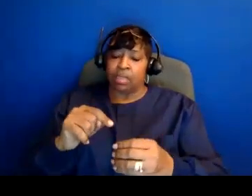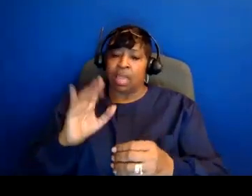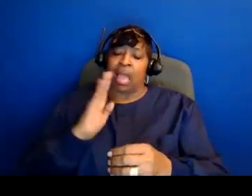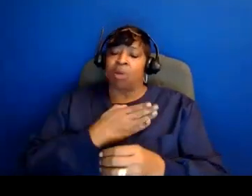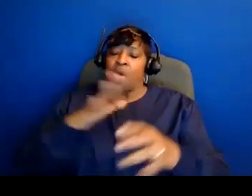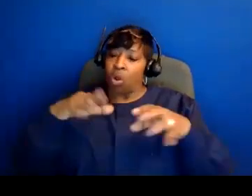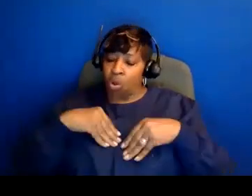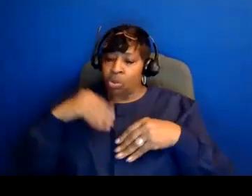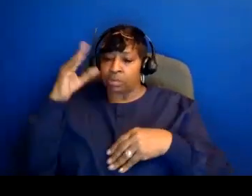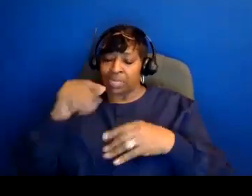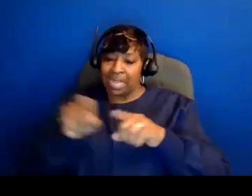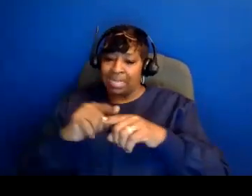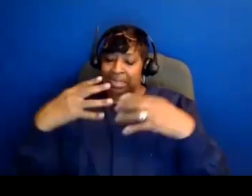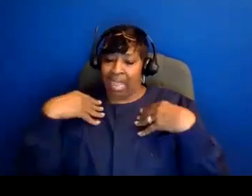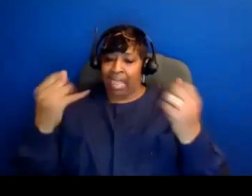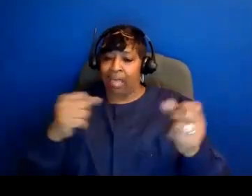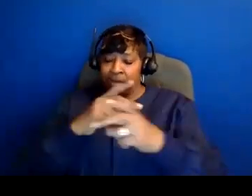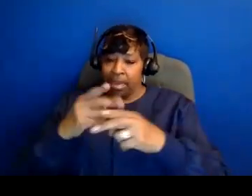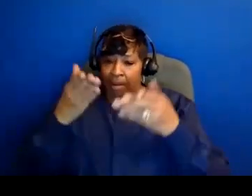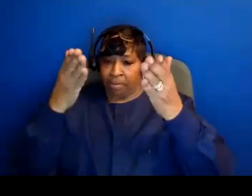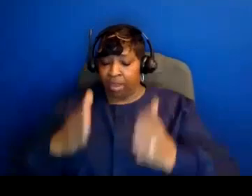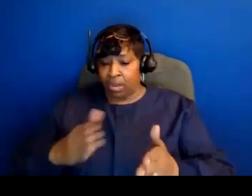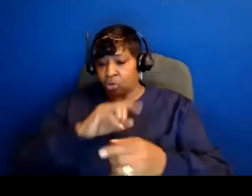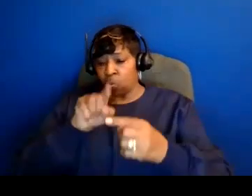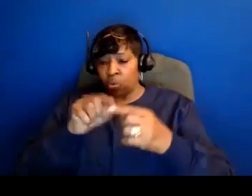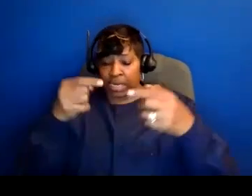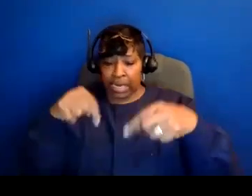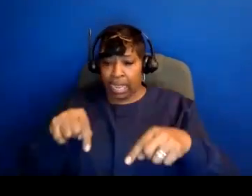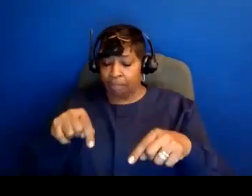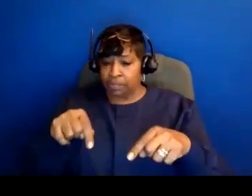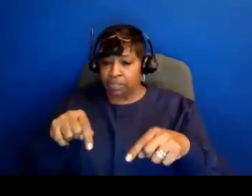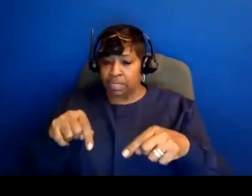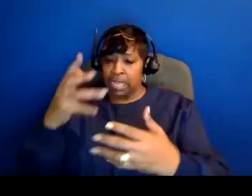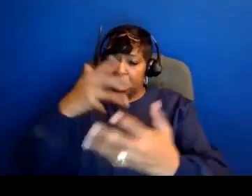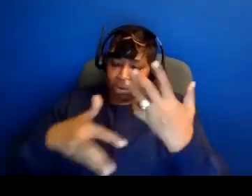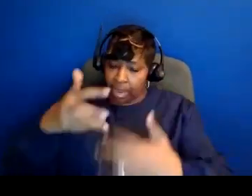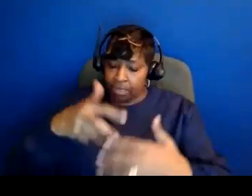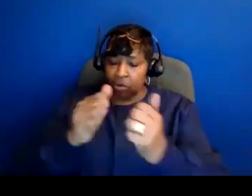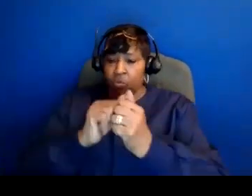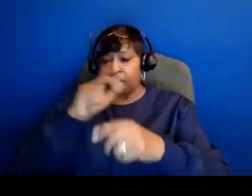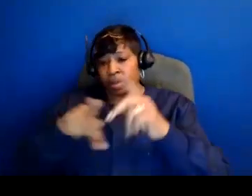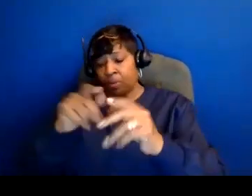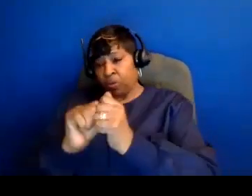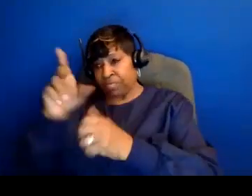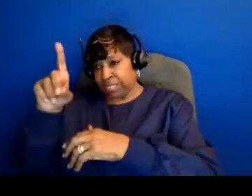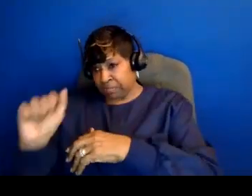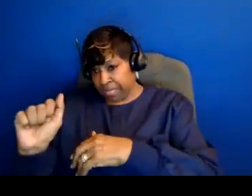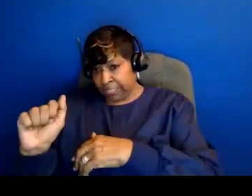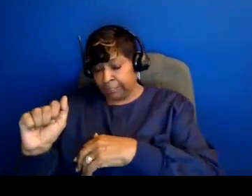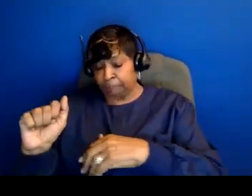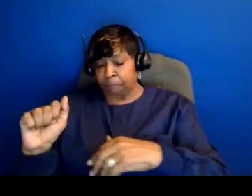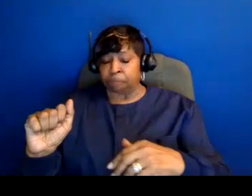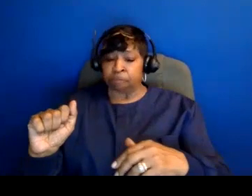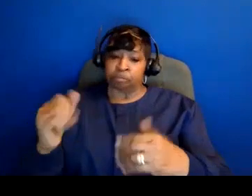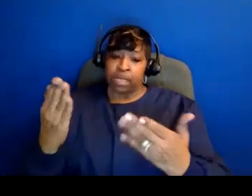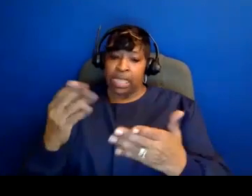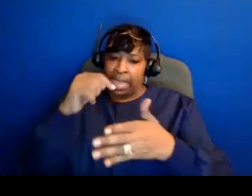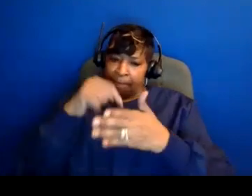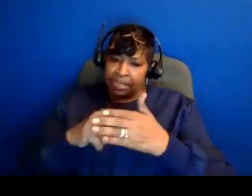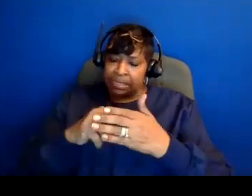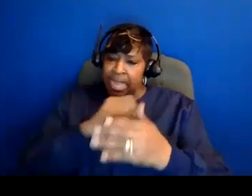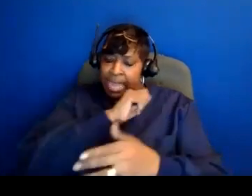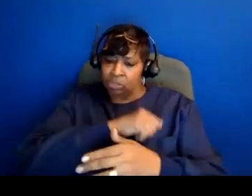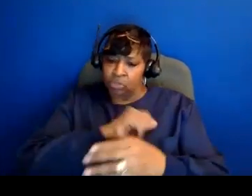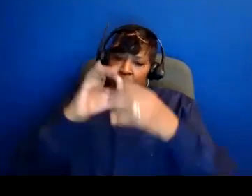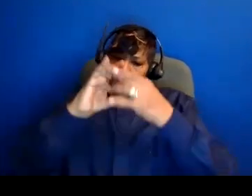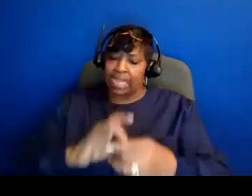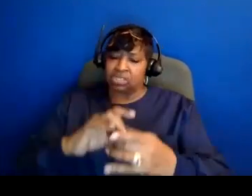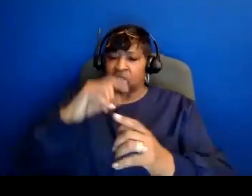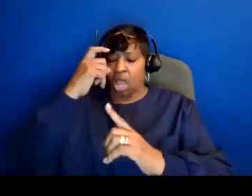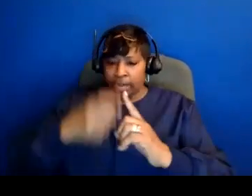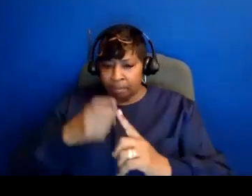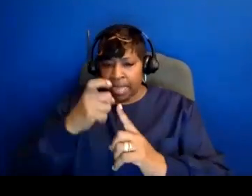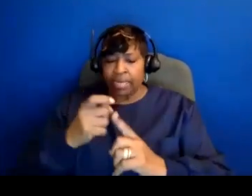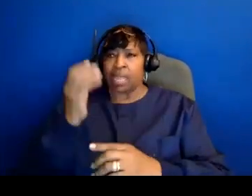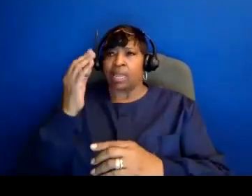lauravanpuymbrouck: This may be especially true when it comes to topics where it's socially undesirable to have negative attitudes, such as against people with disabilities, and want you to really hold on to that when it comes to thinking about